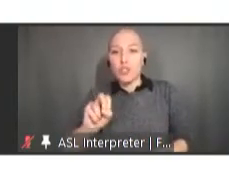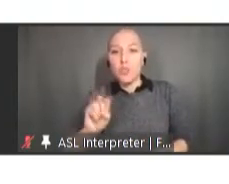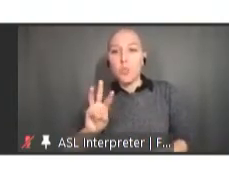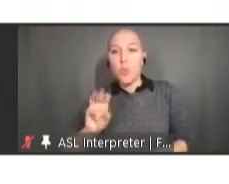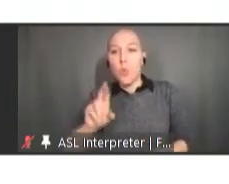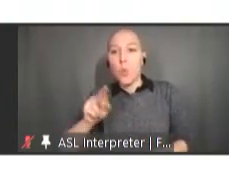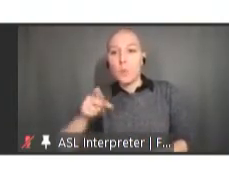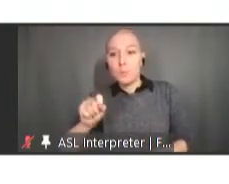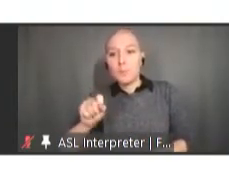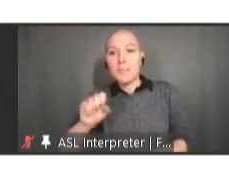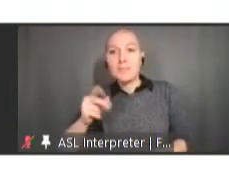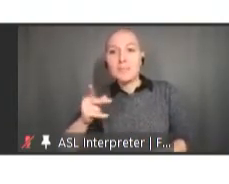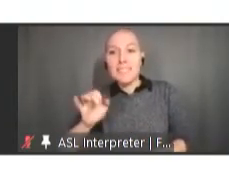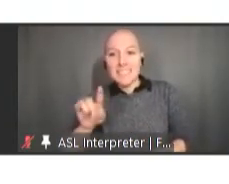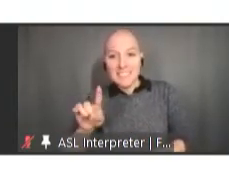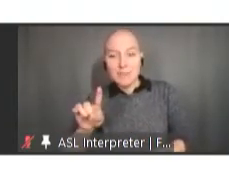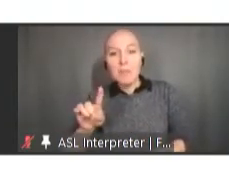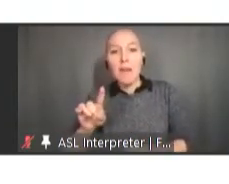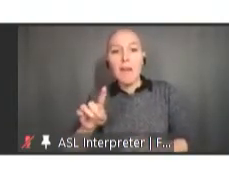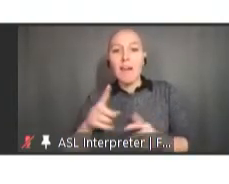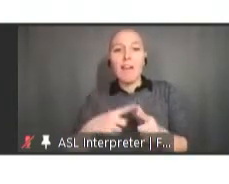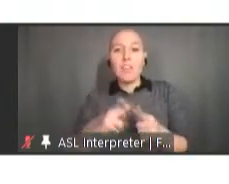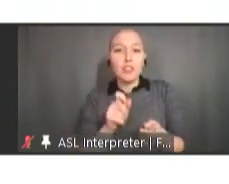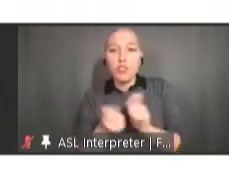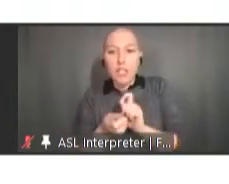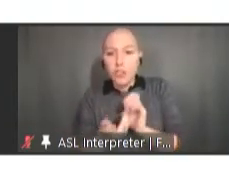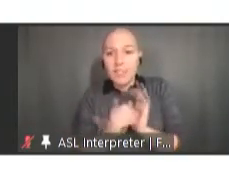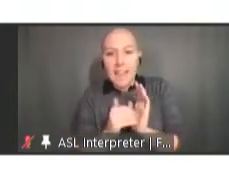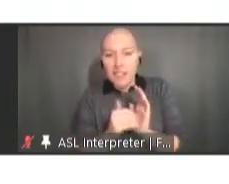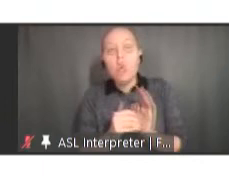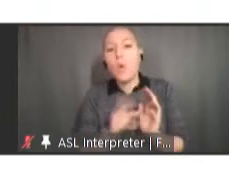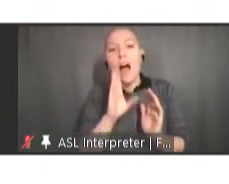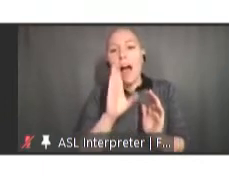so I'm going to refer to a number of those different acronyms perhaps throughout this talk.